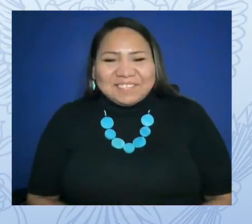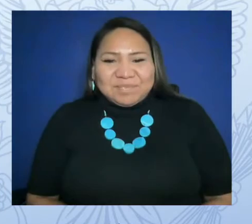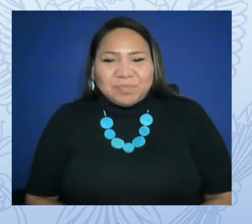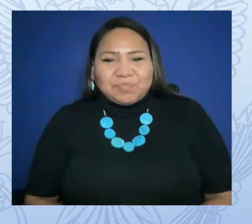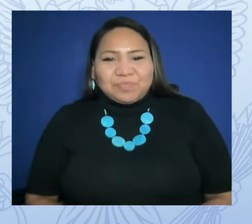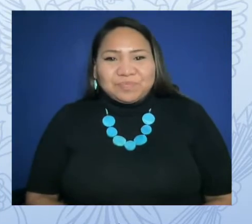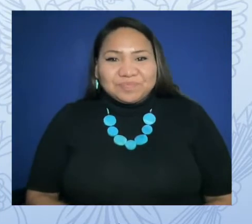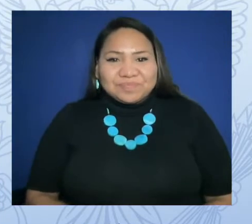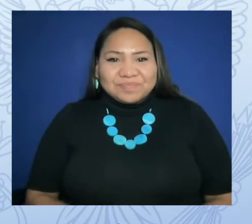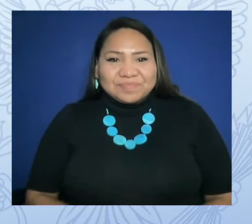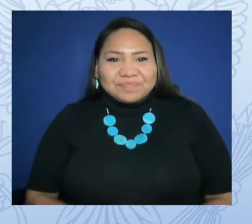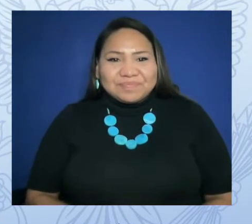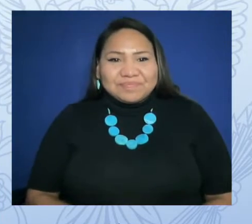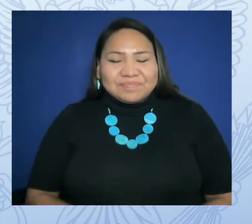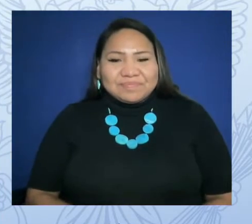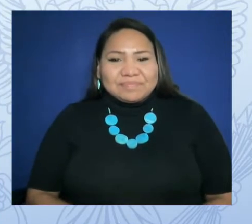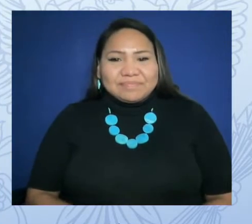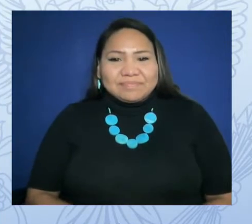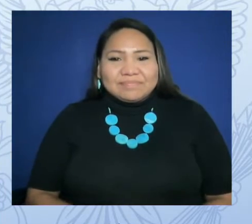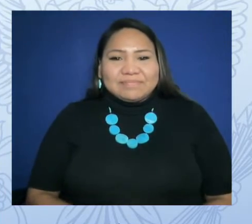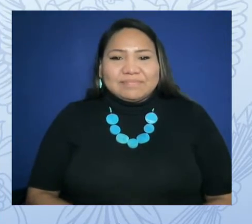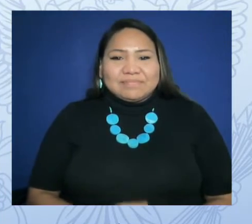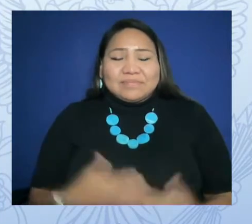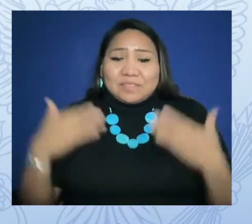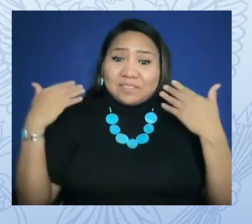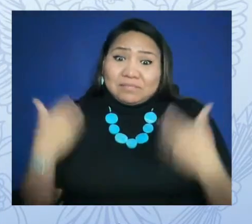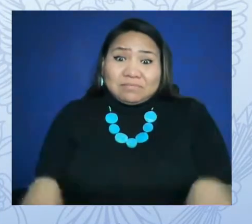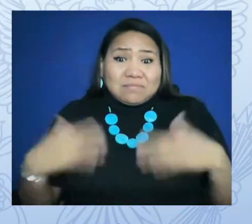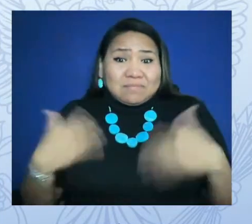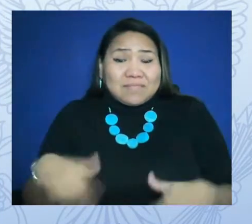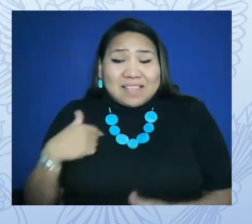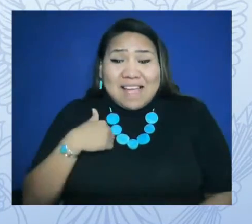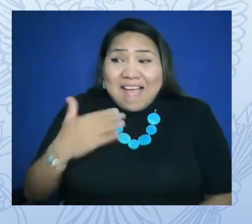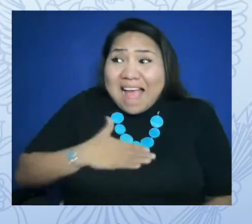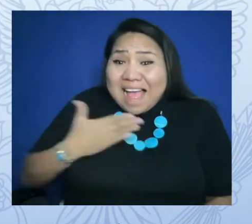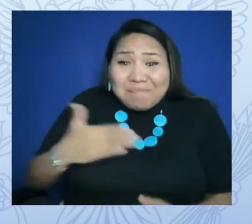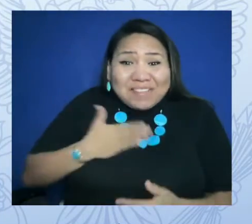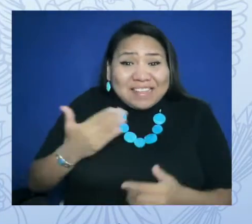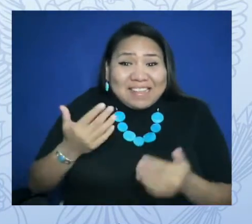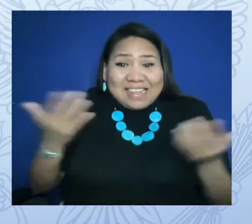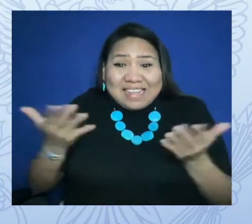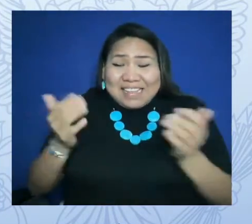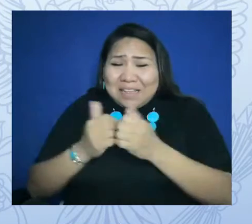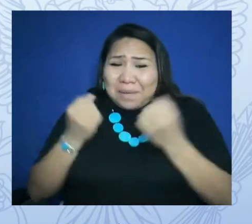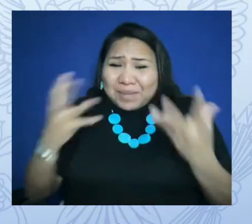So it's wonderful to be here with so. Many friends like Congresswoman Davids, Shelly Lowe,